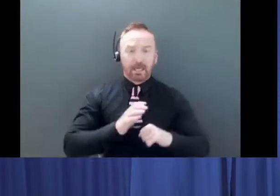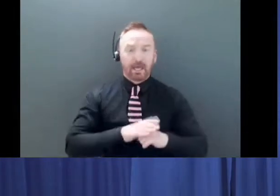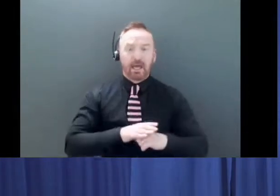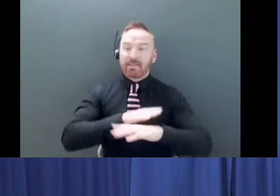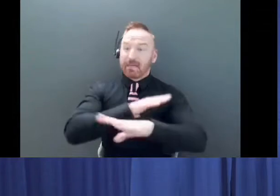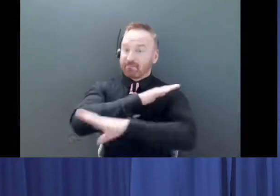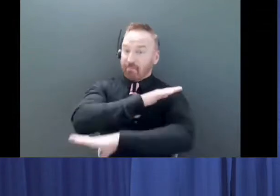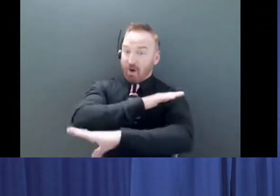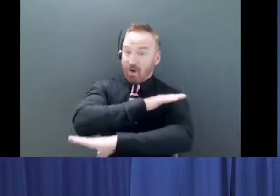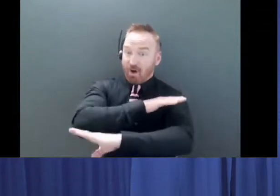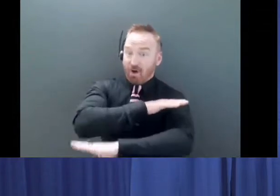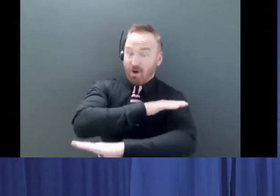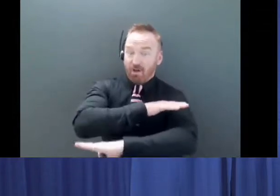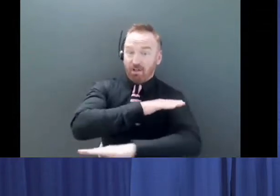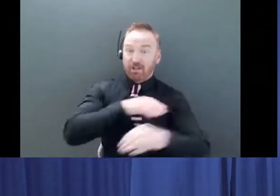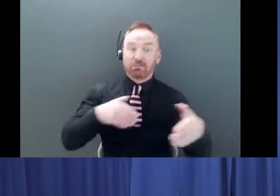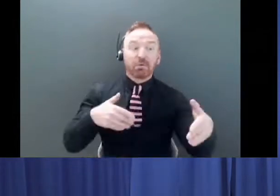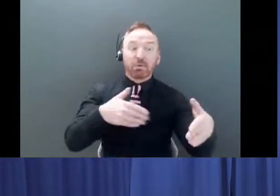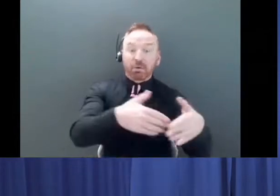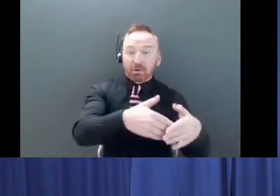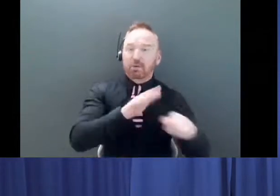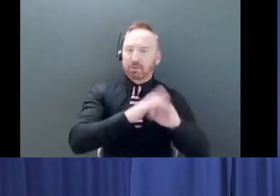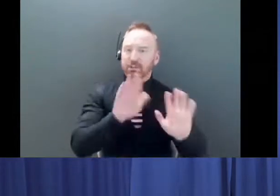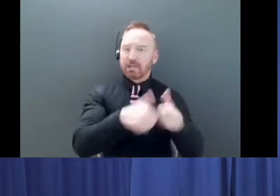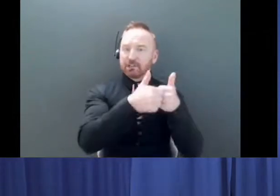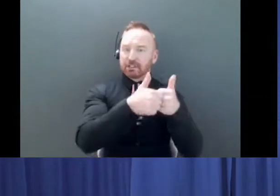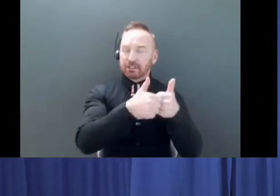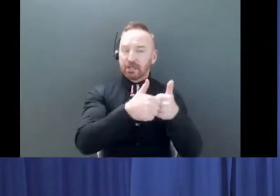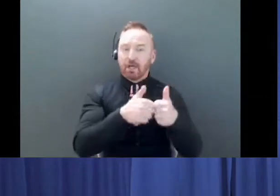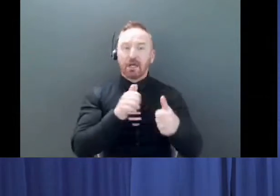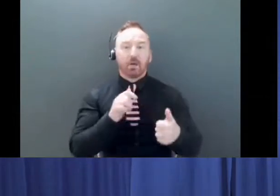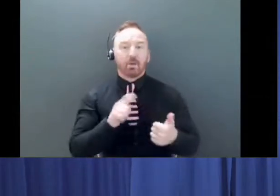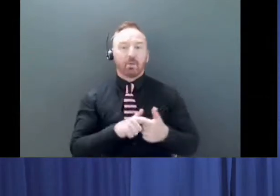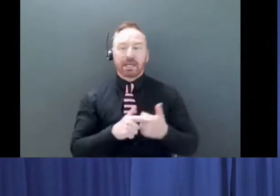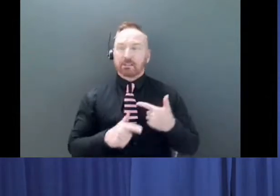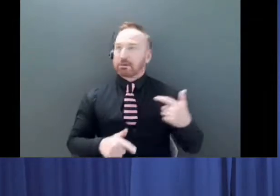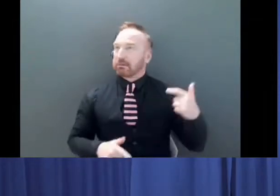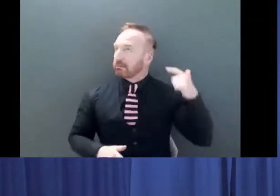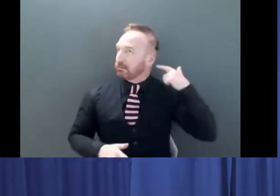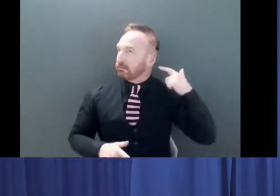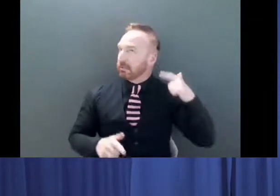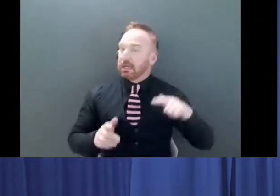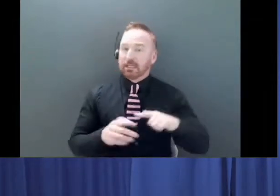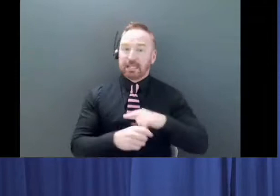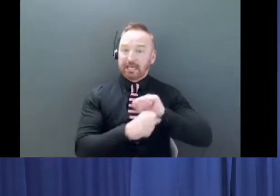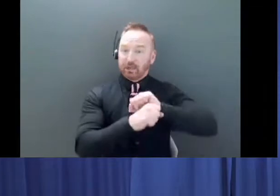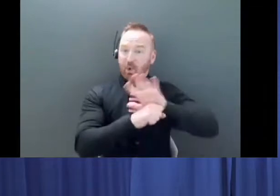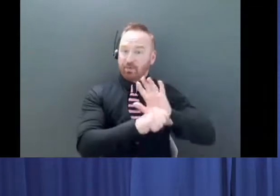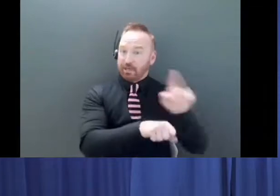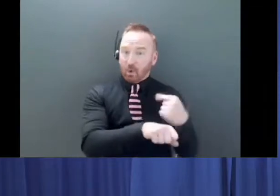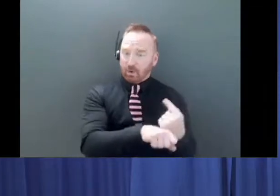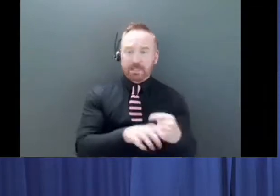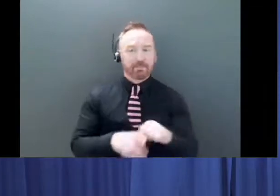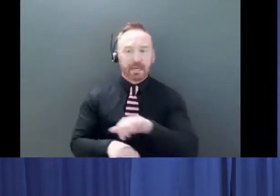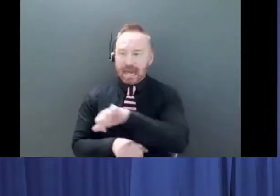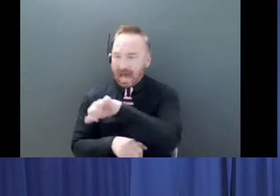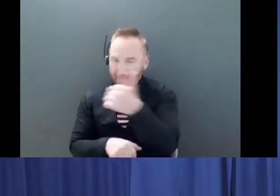addition to COVID-19.